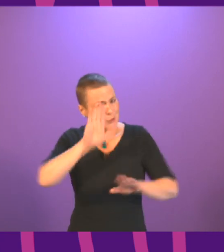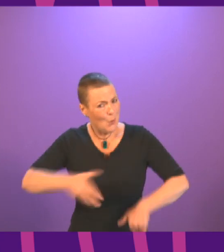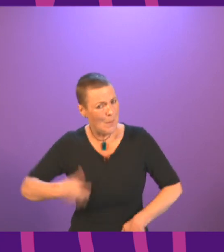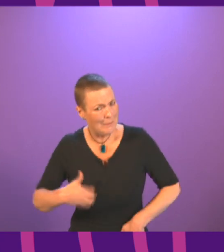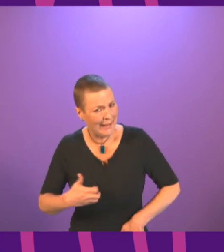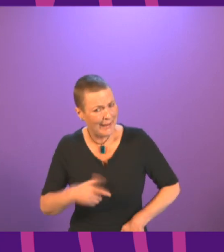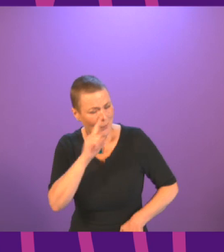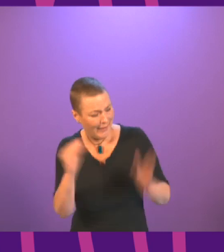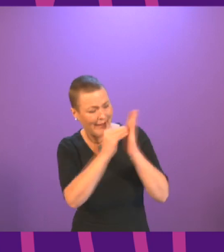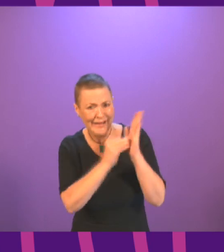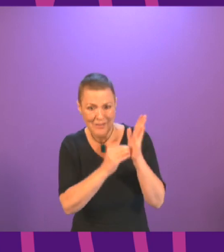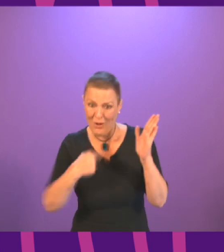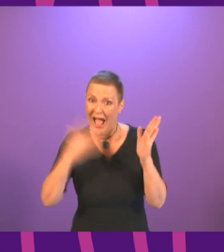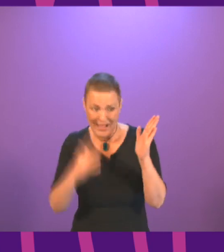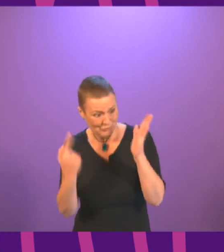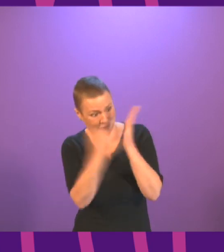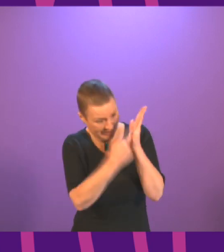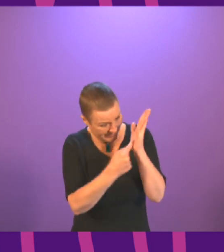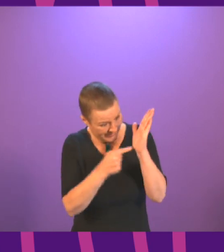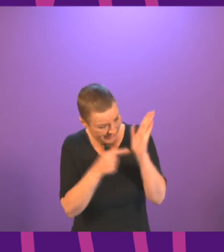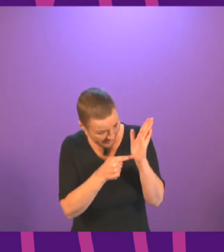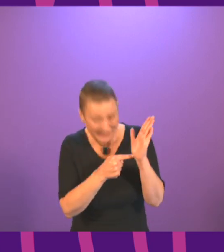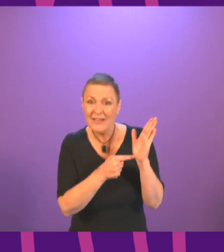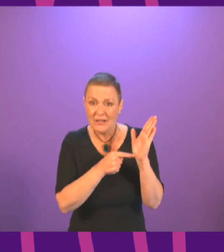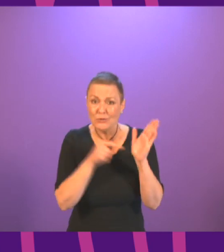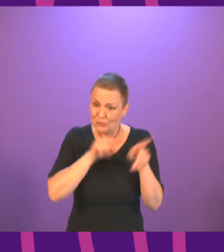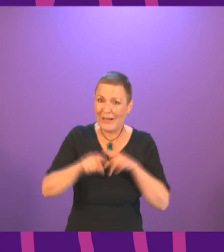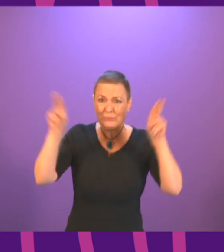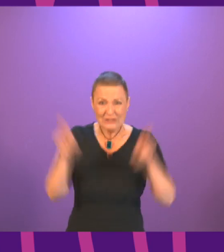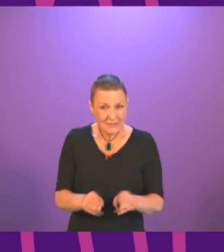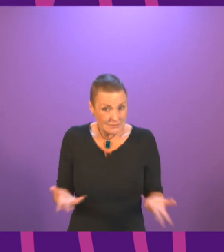necessary, albeit unwelcome, restrictions that require to be in place.